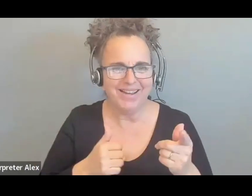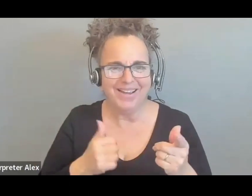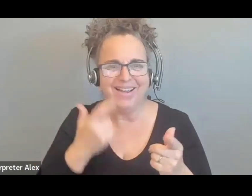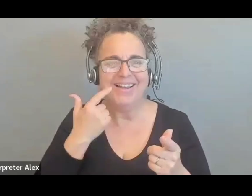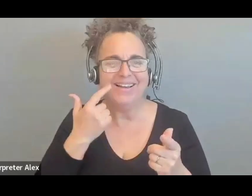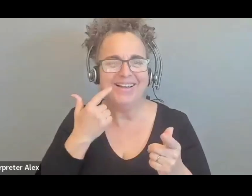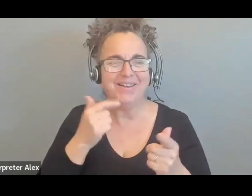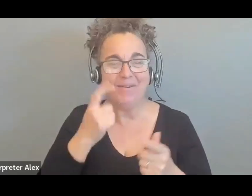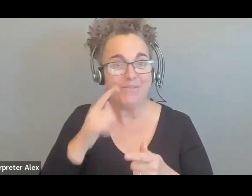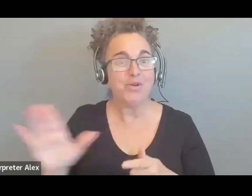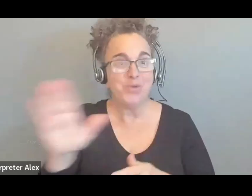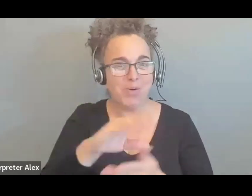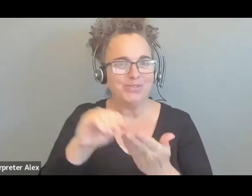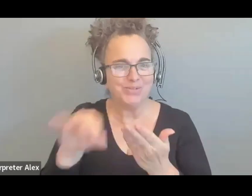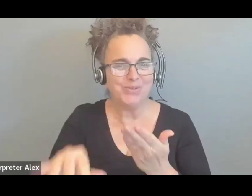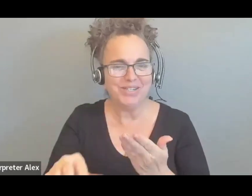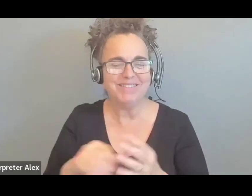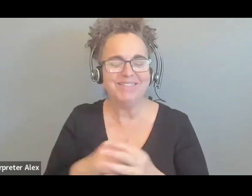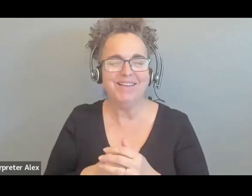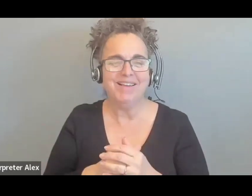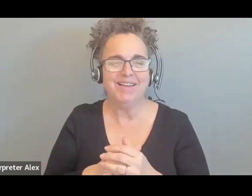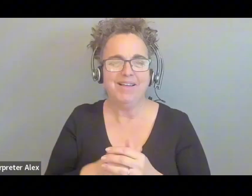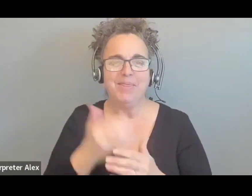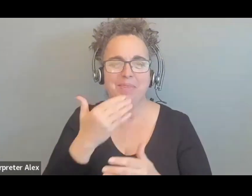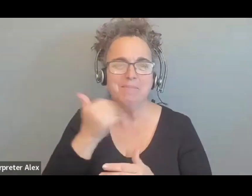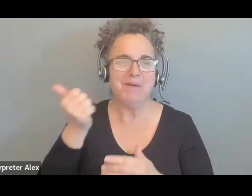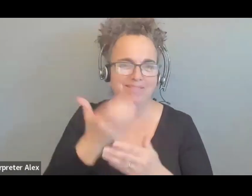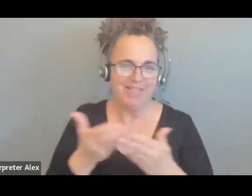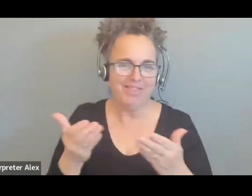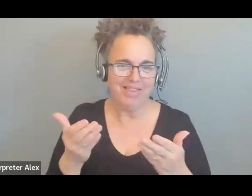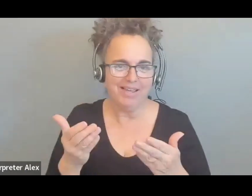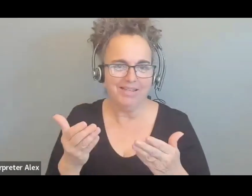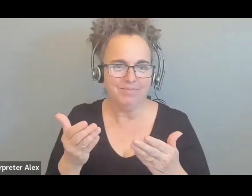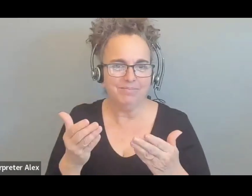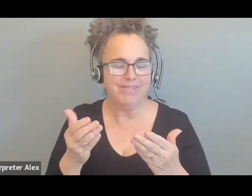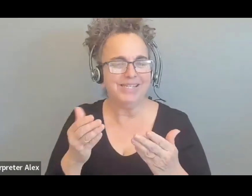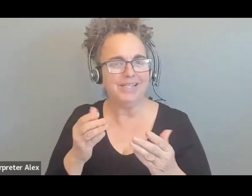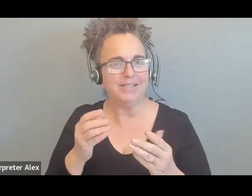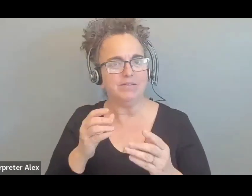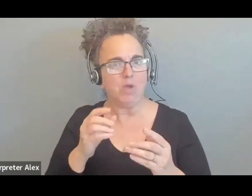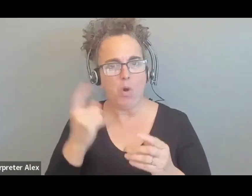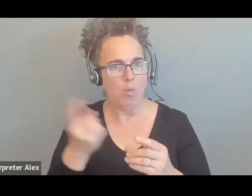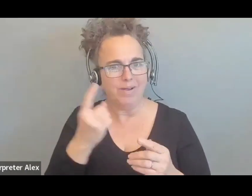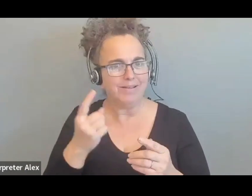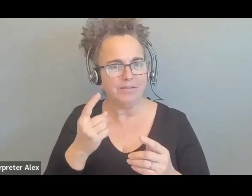for your students, the, I think the best thing is looking through that lens, but you know, in an ideal world,